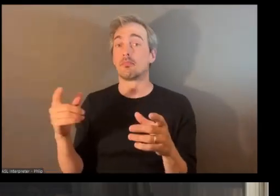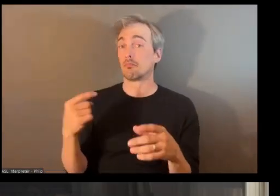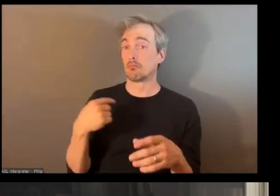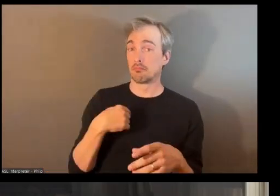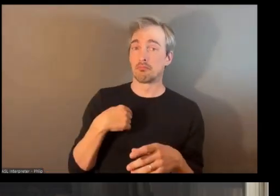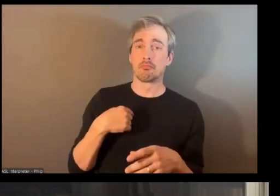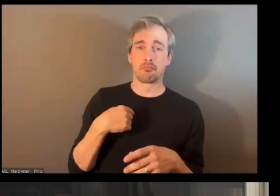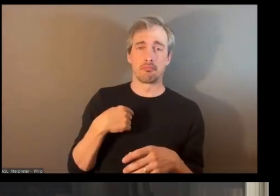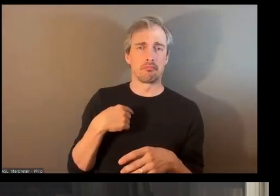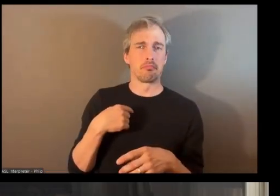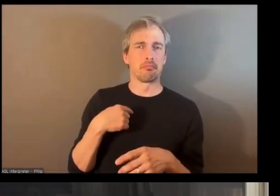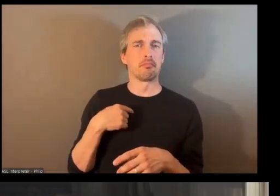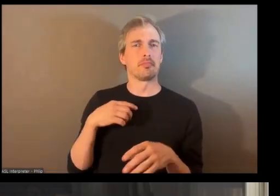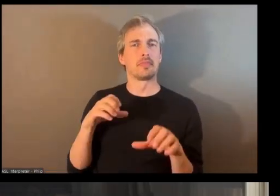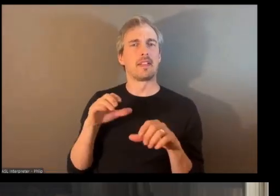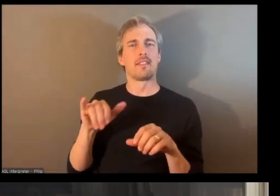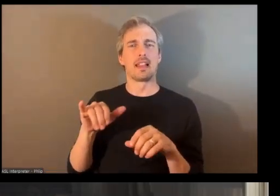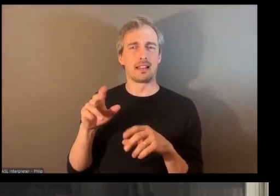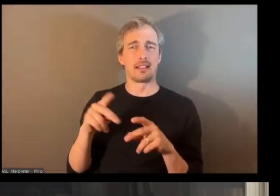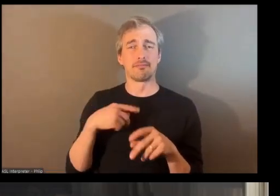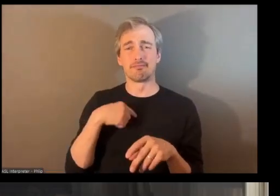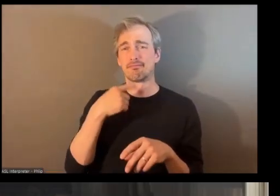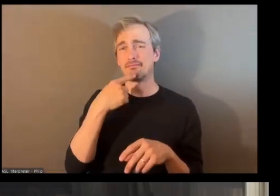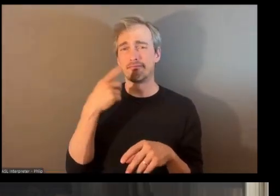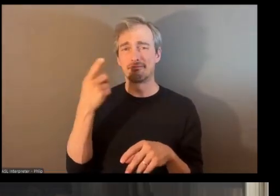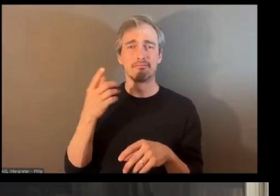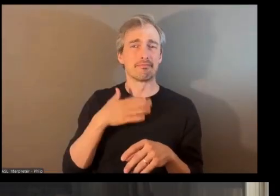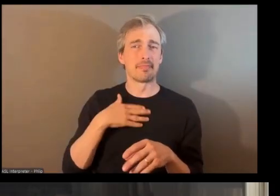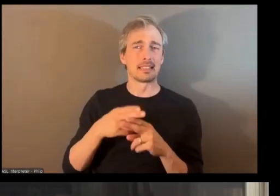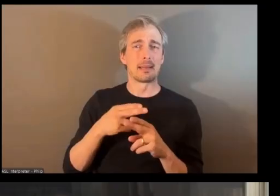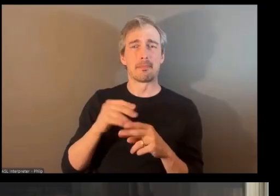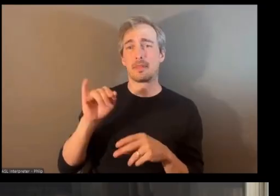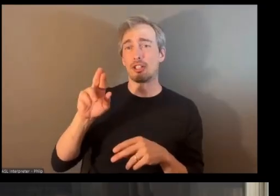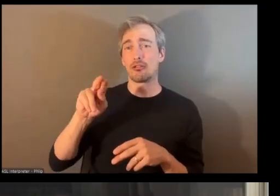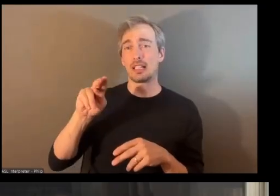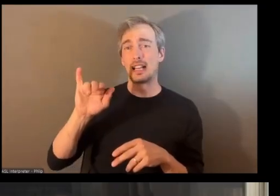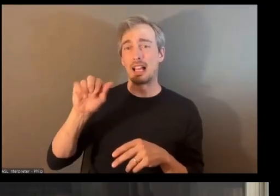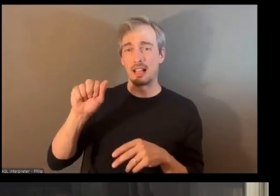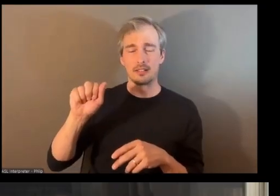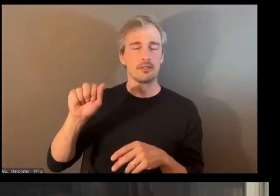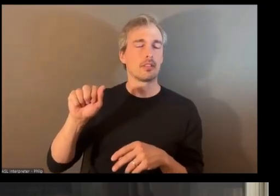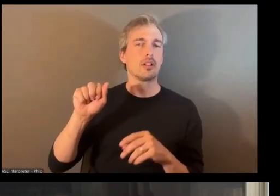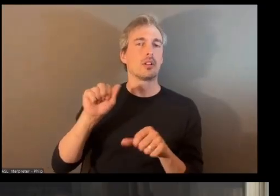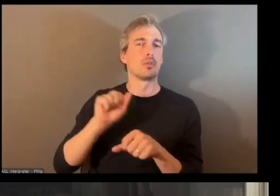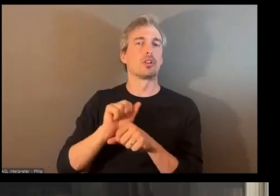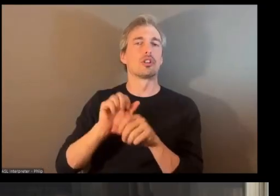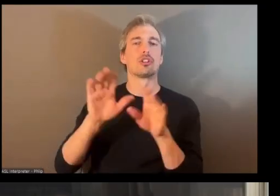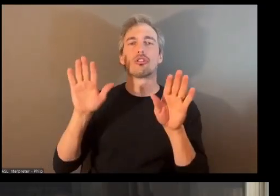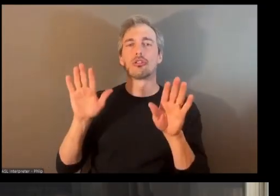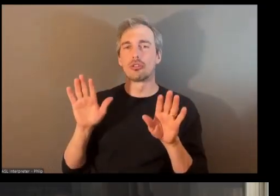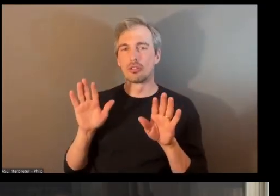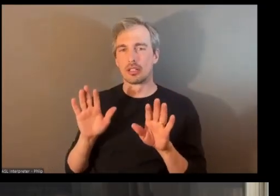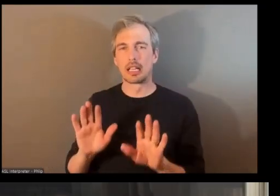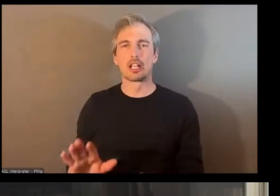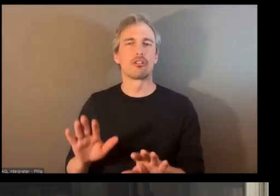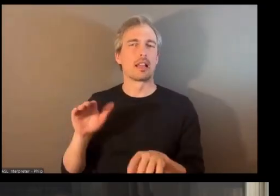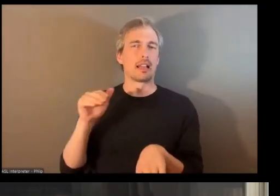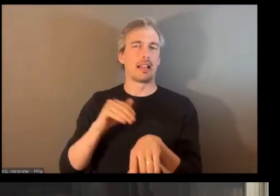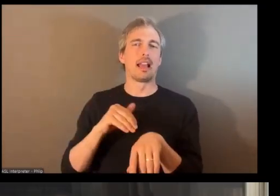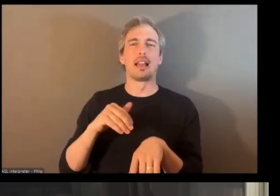around Halloween it works really good. Irina, like eerie. And it works great. But yeah.